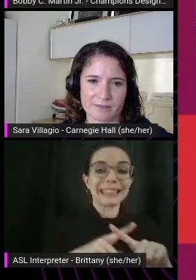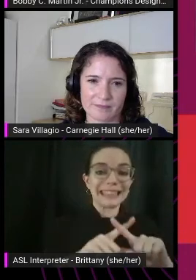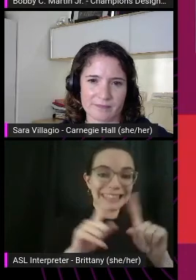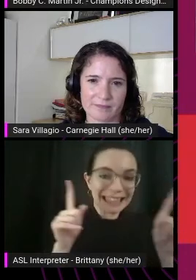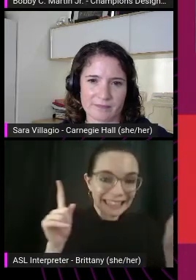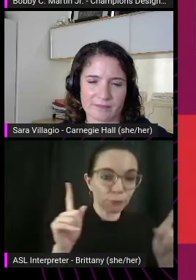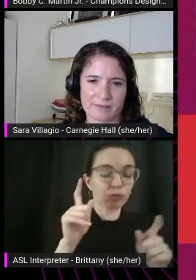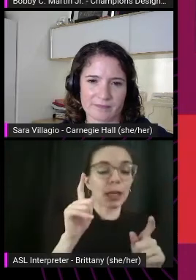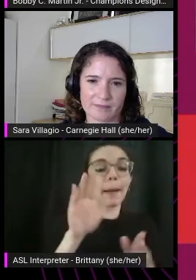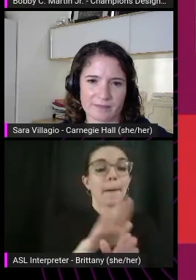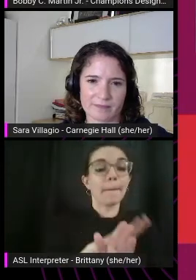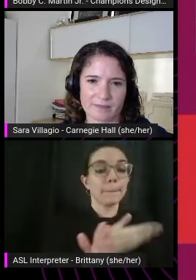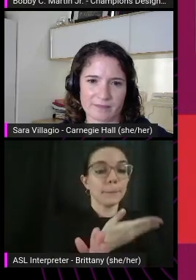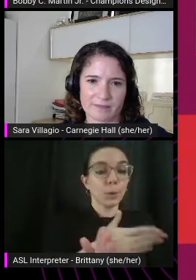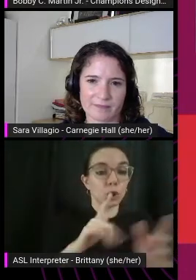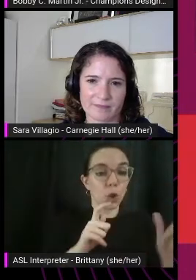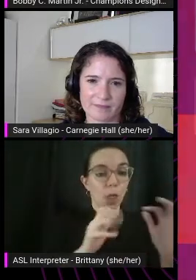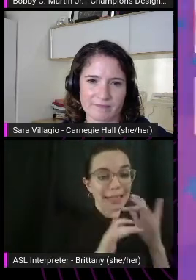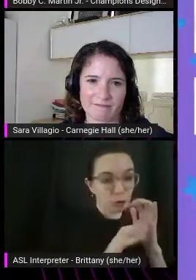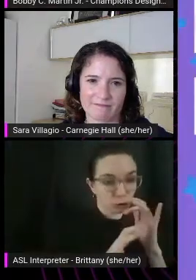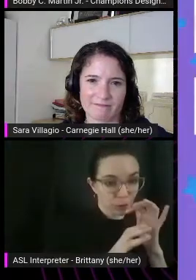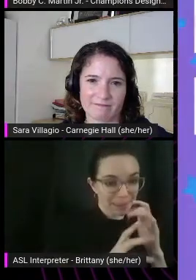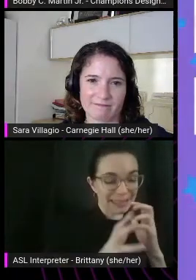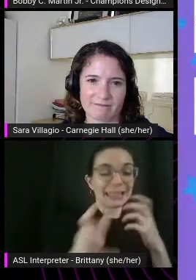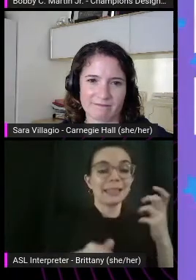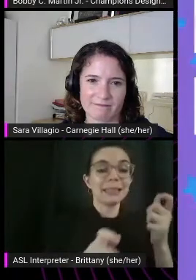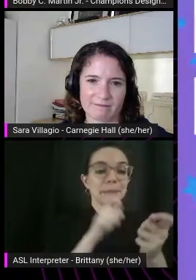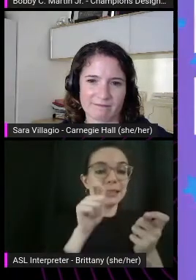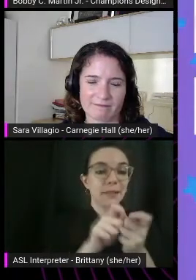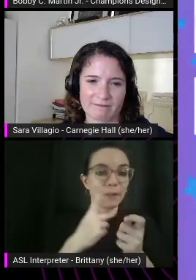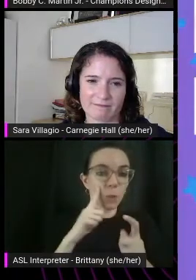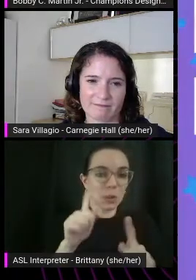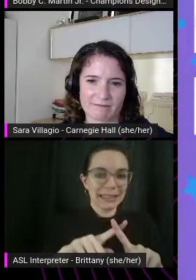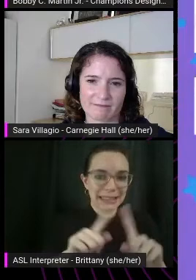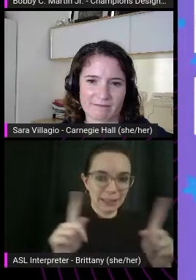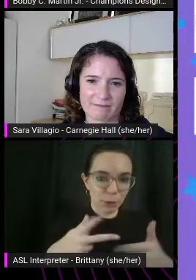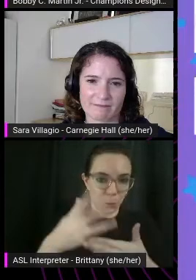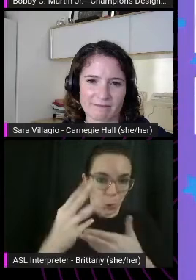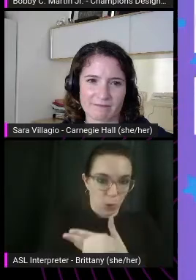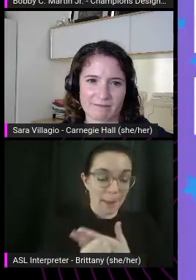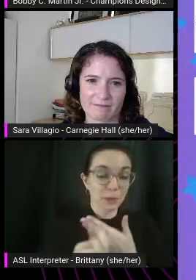specific to the different programs. Or when we're speaking to both mothers